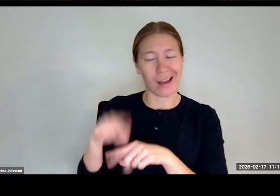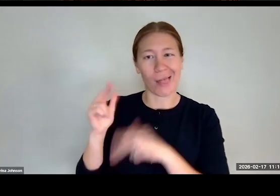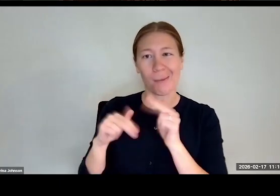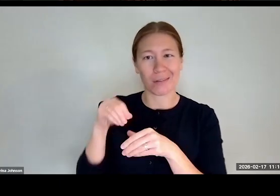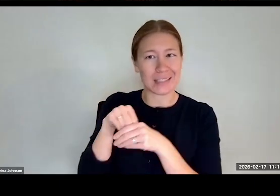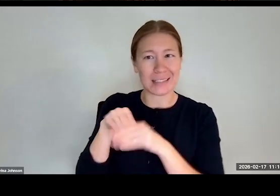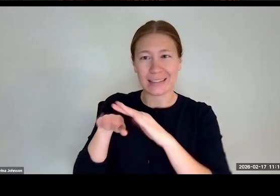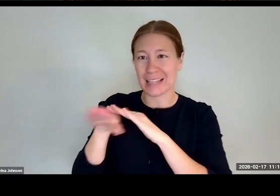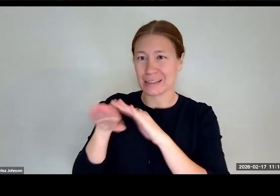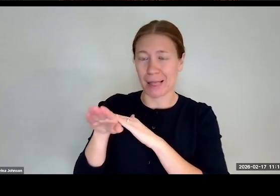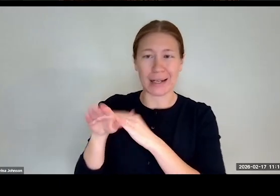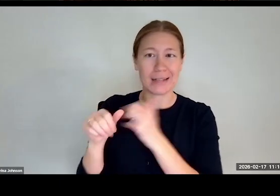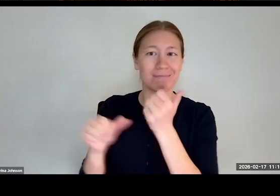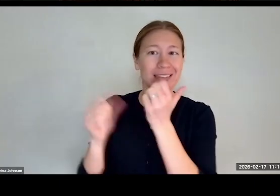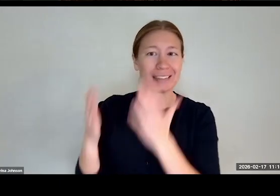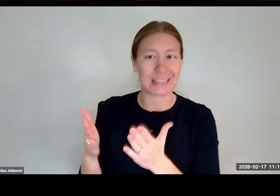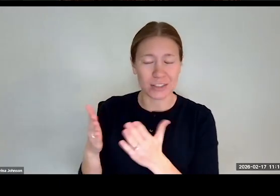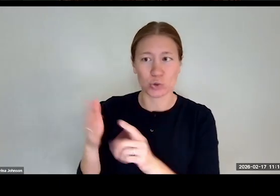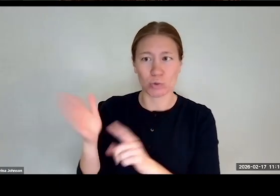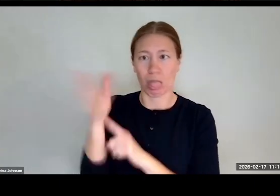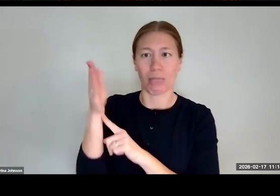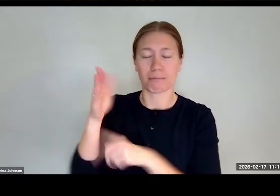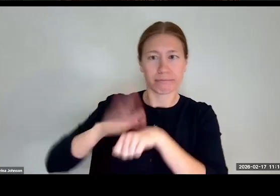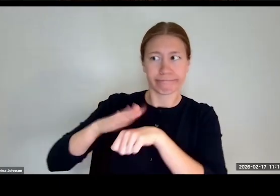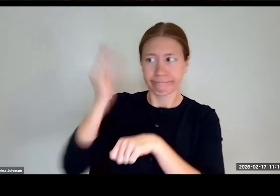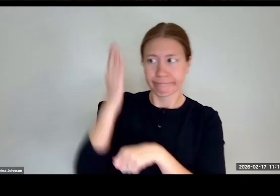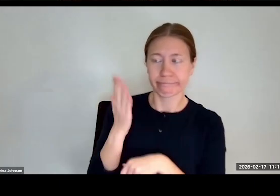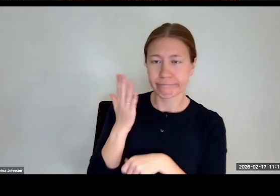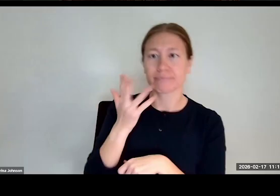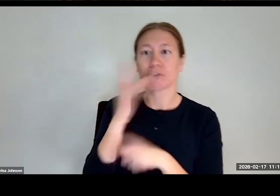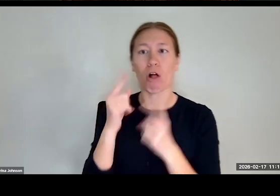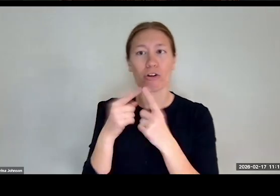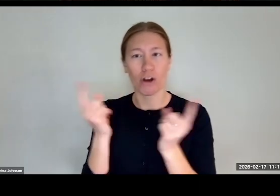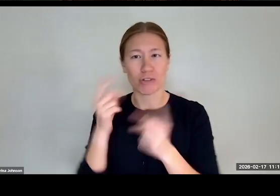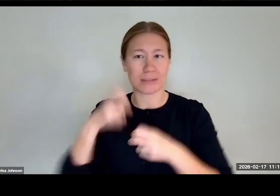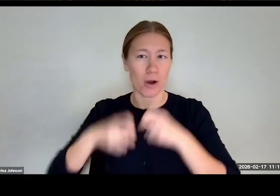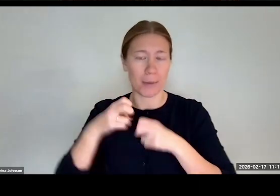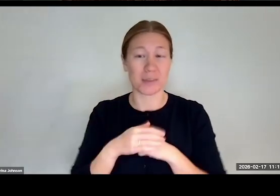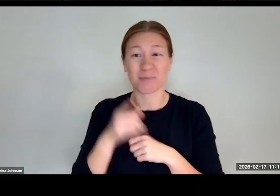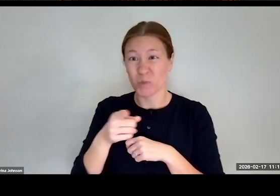to flag color contrast issues. So when you are checking for color contrast and PowerPoint,